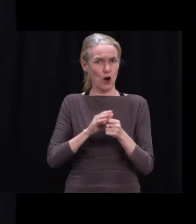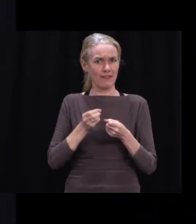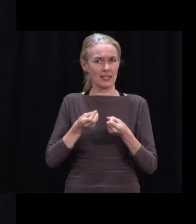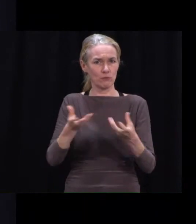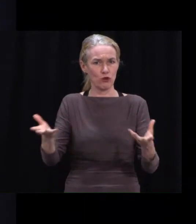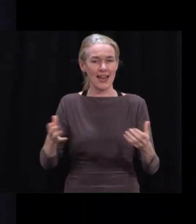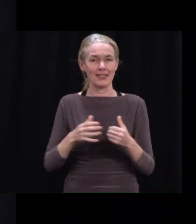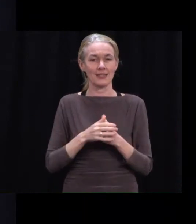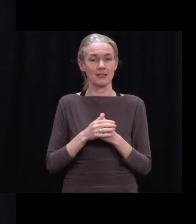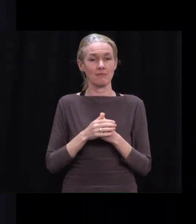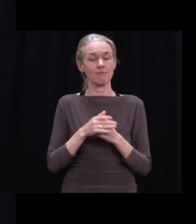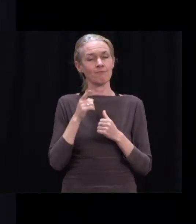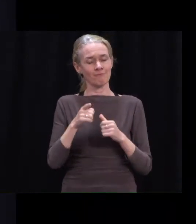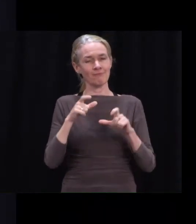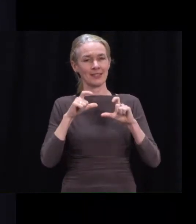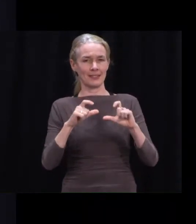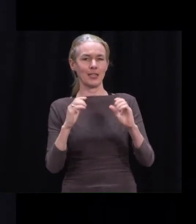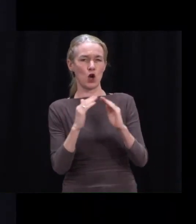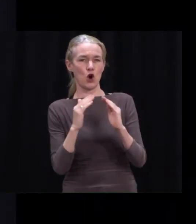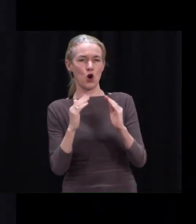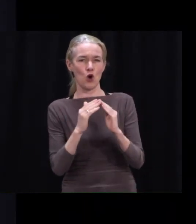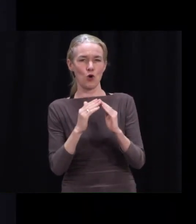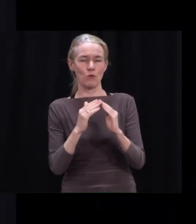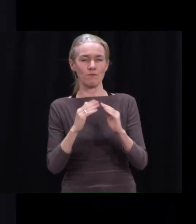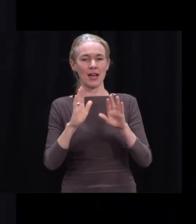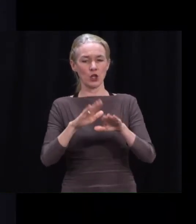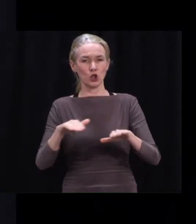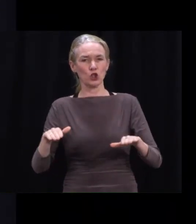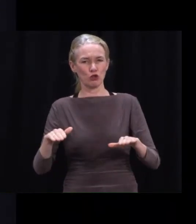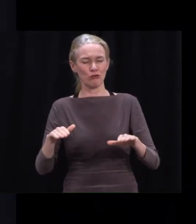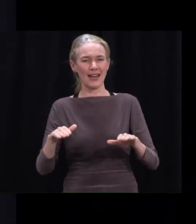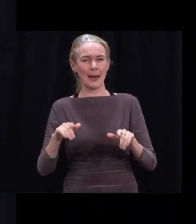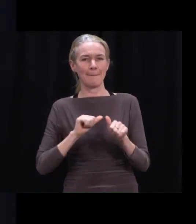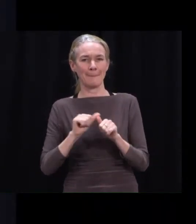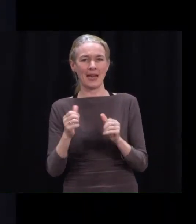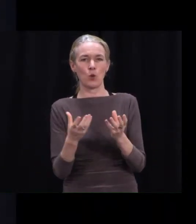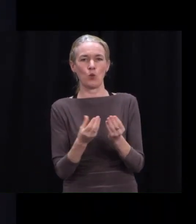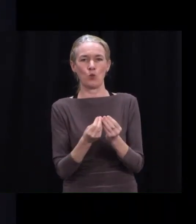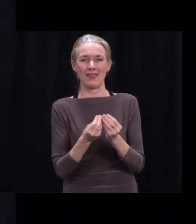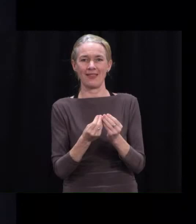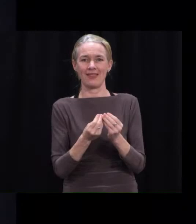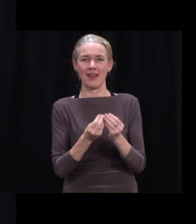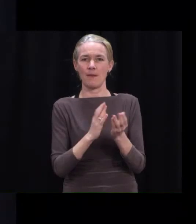home, keep your bubble small,